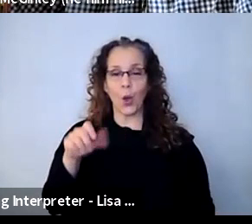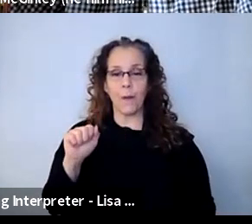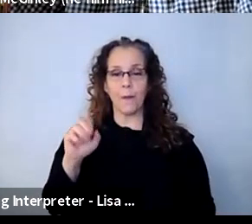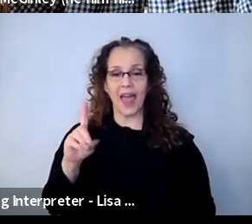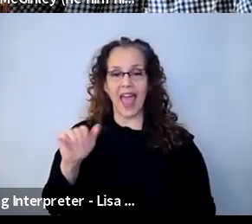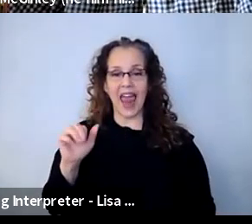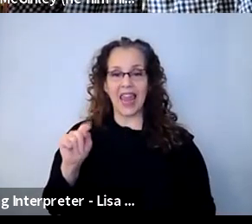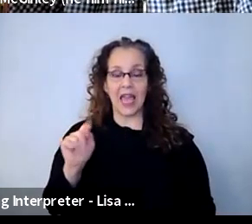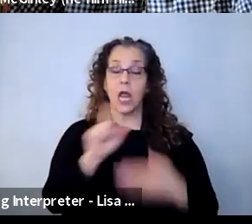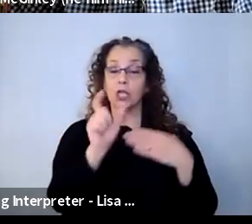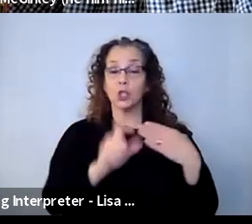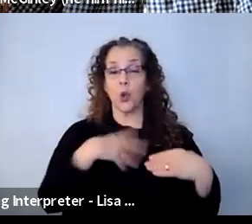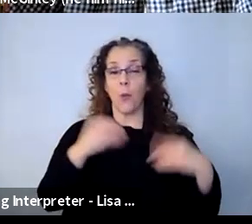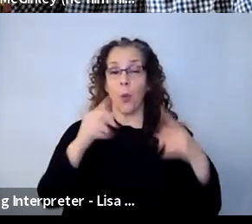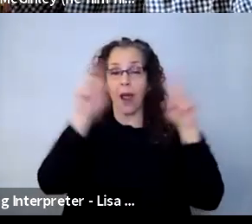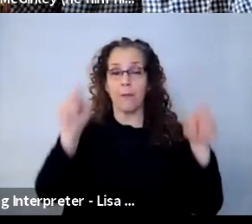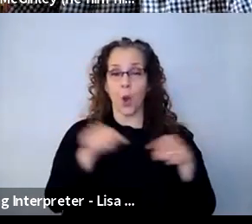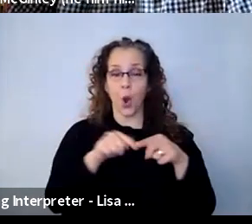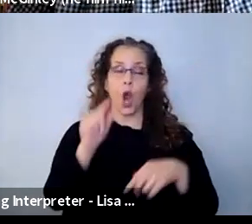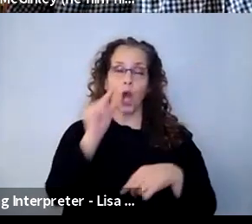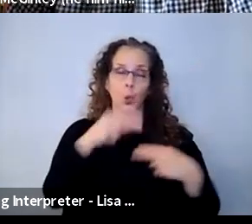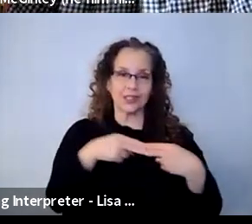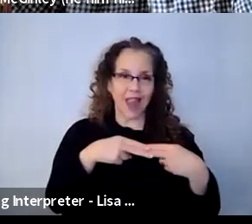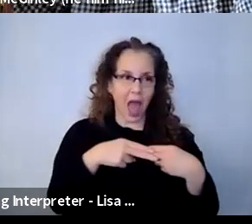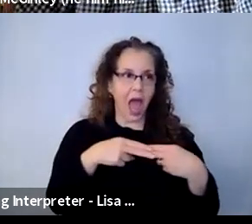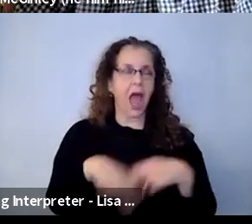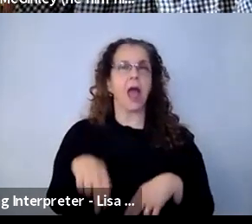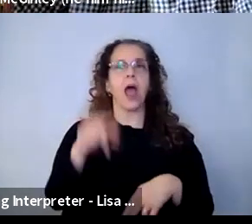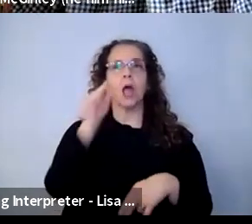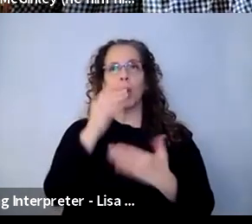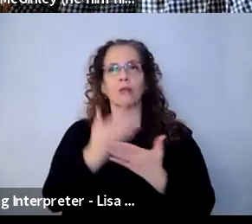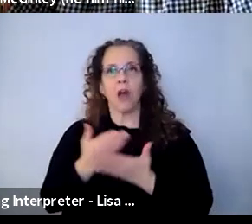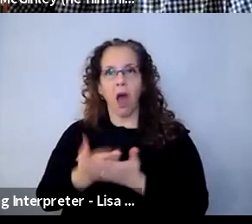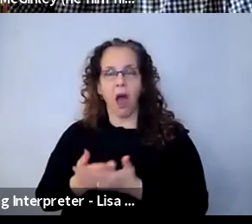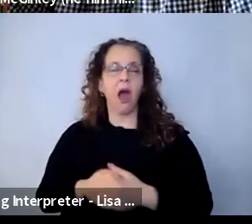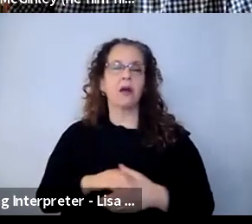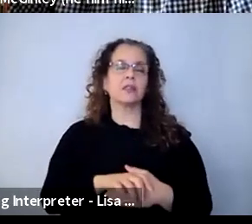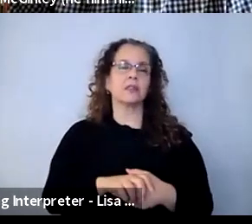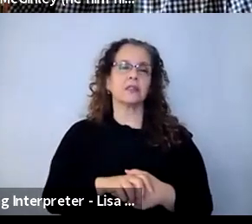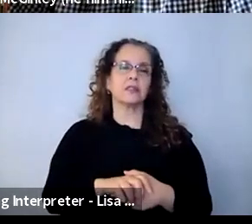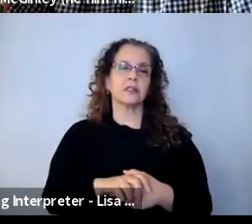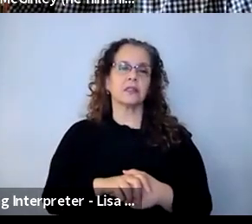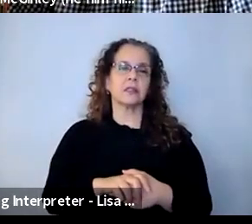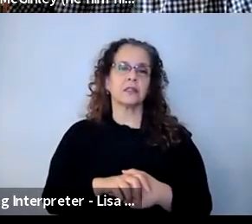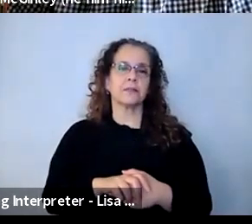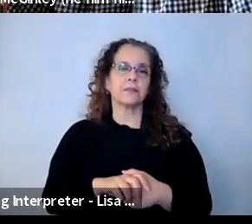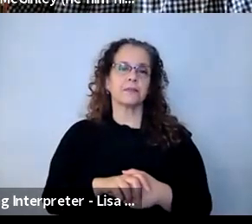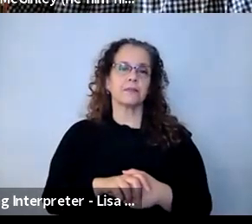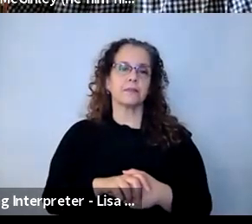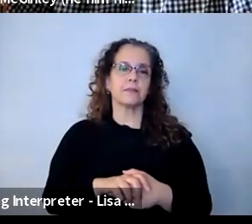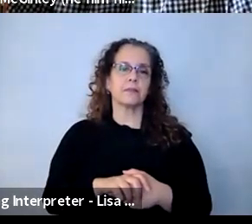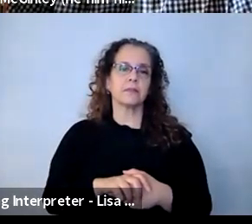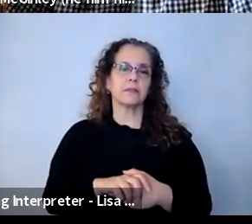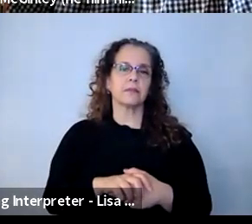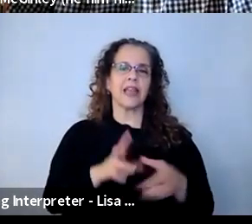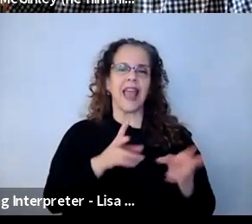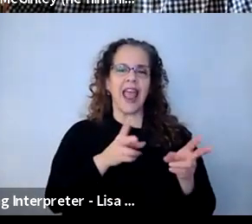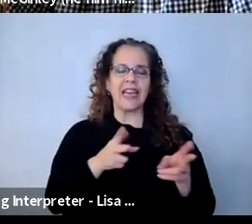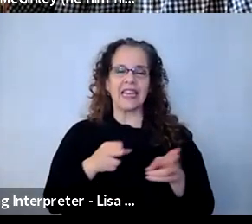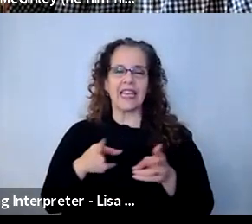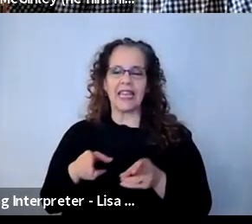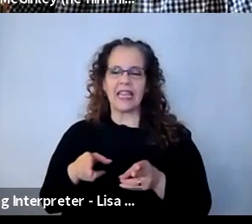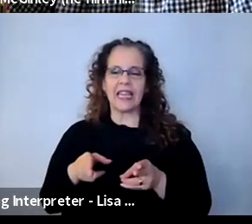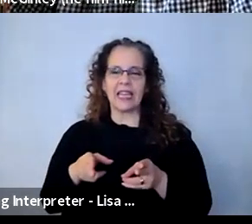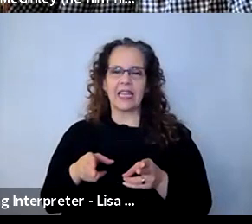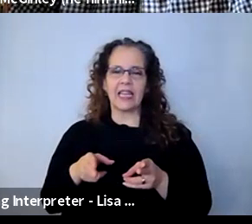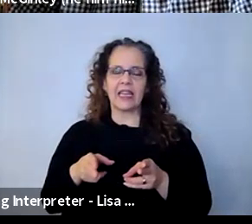Zoom, Google Slides, Google Docs more for editing, and yeah,